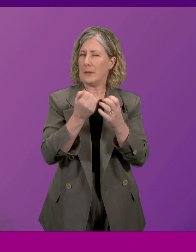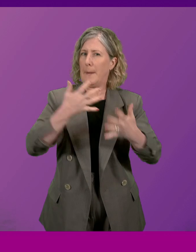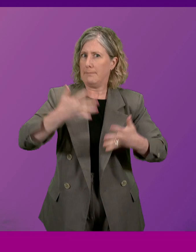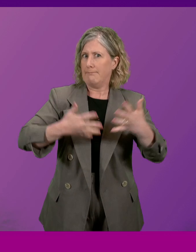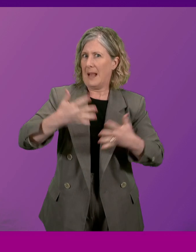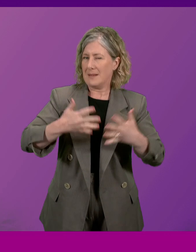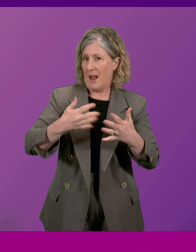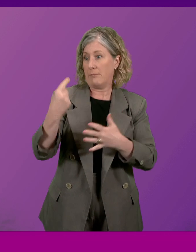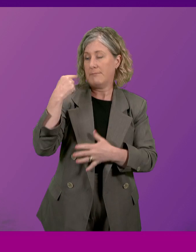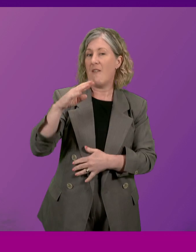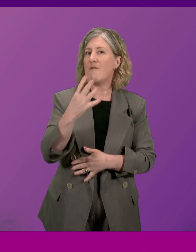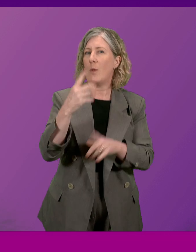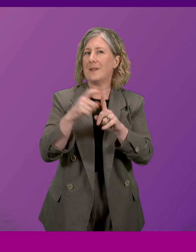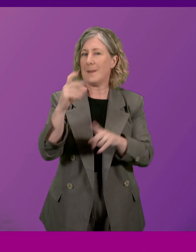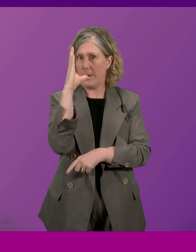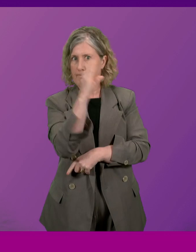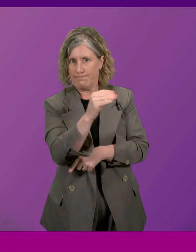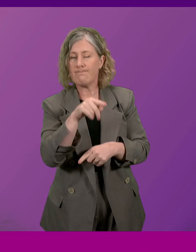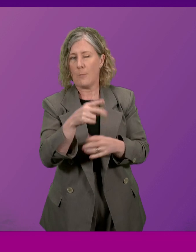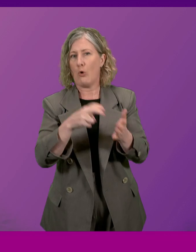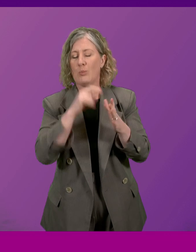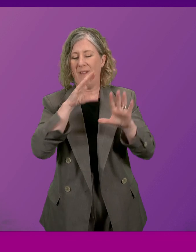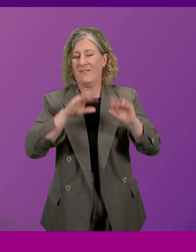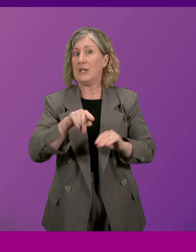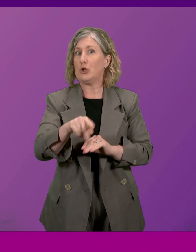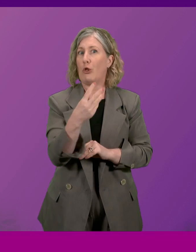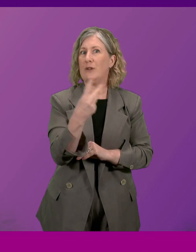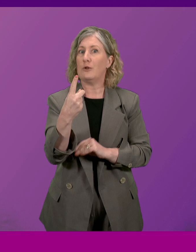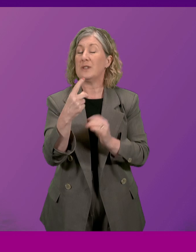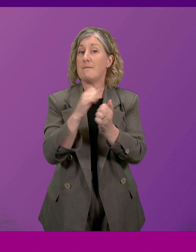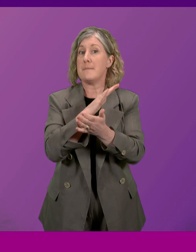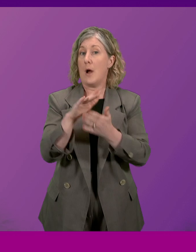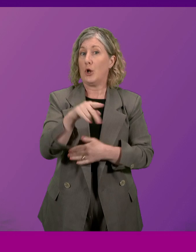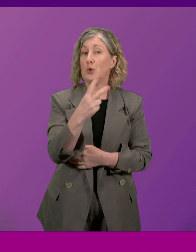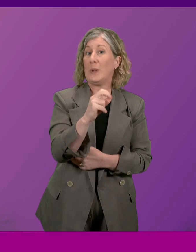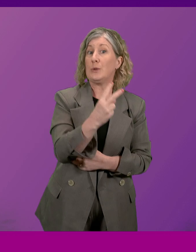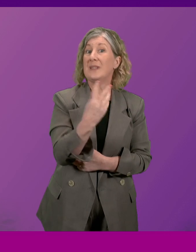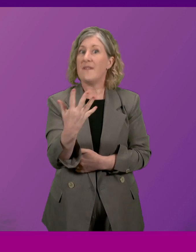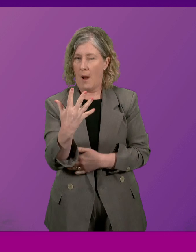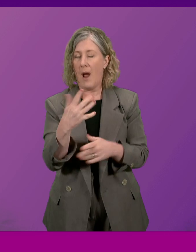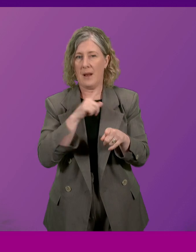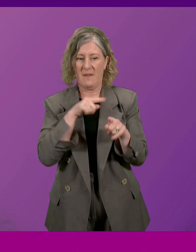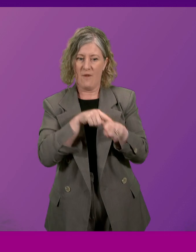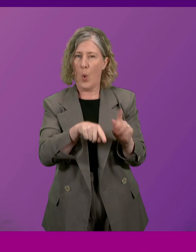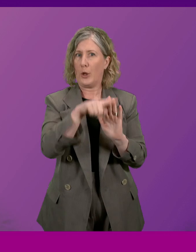that its contract would come to an end on 31 March 2025, in accordance with its terms. First,